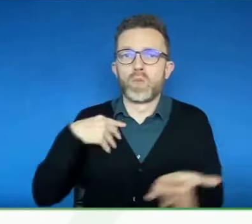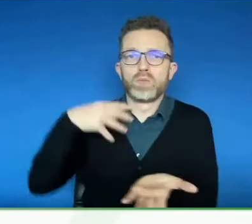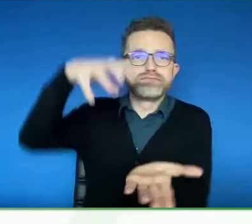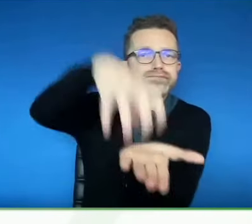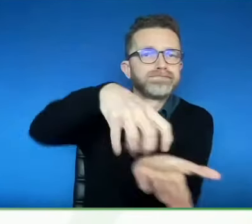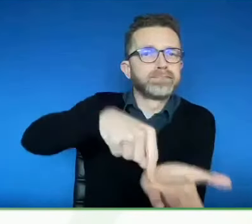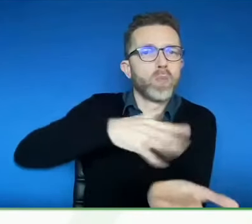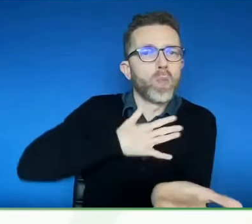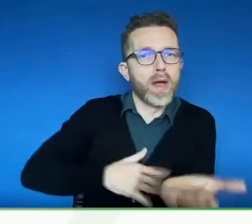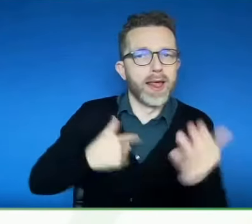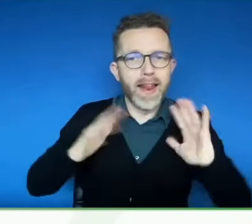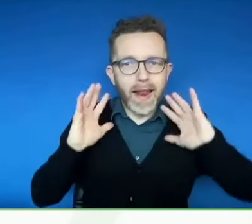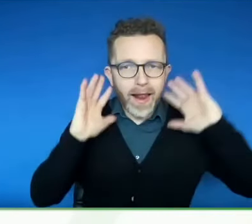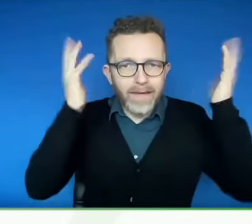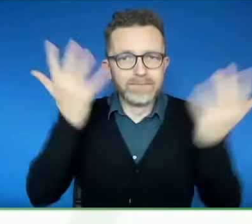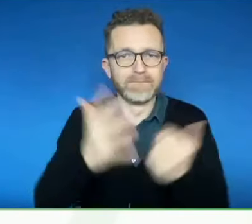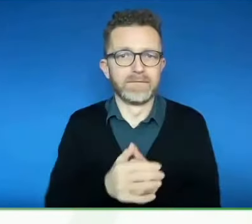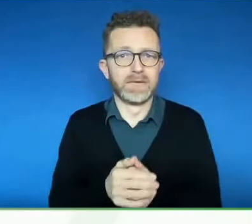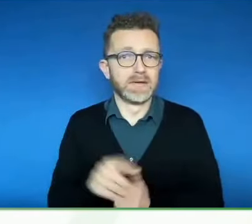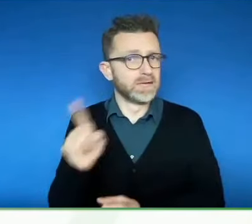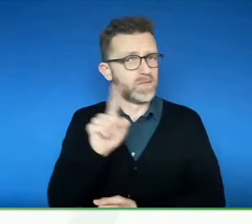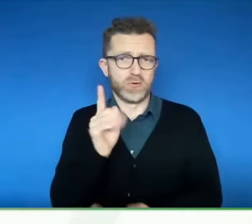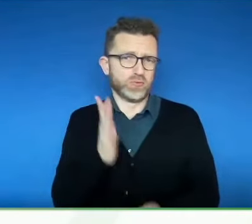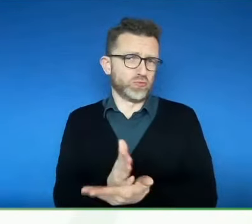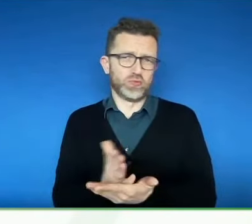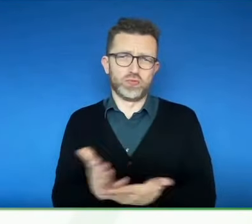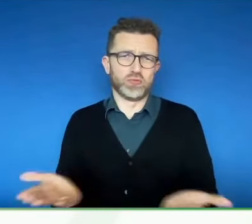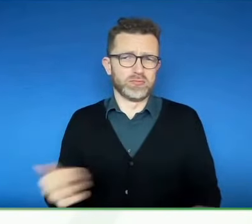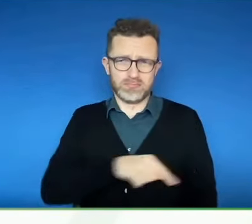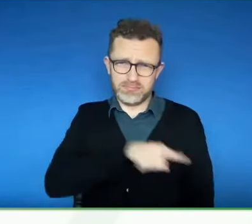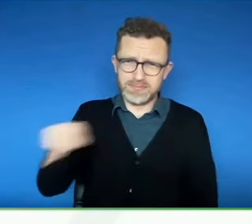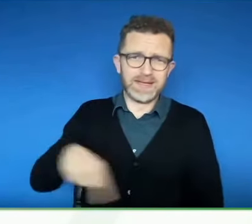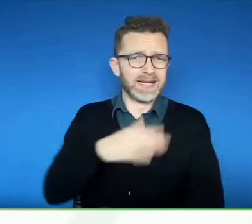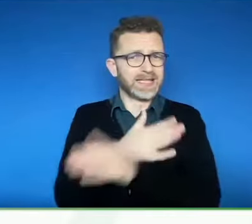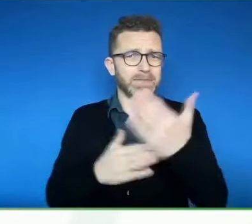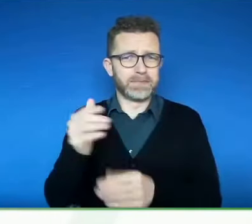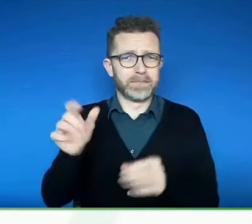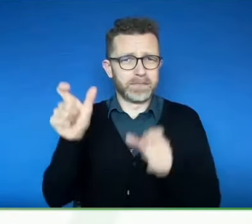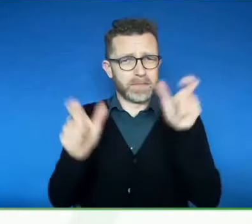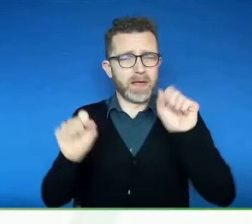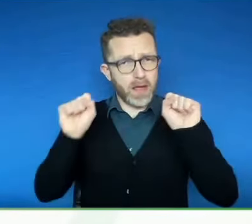UNICEF has made it a reality to many people with psychosocial